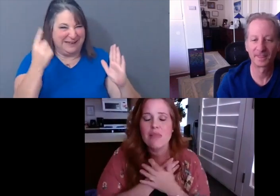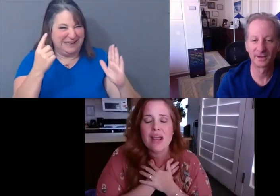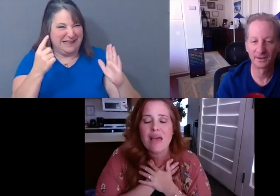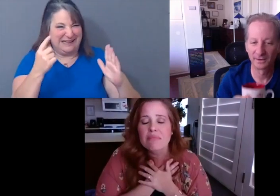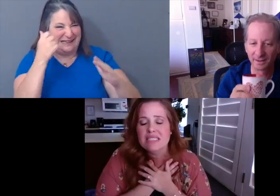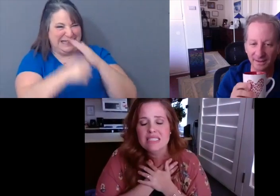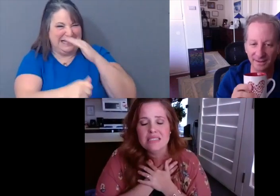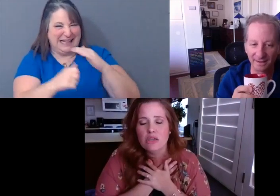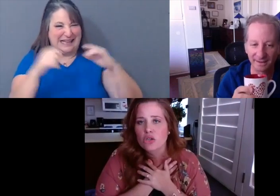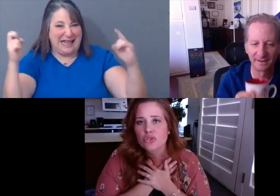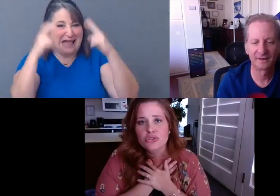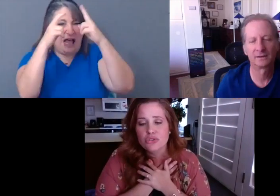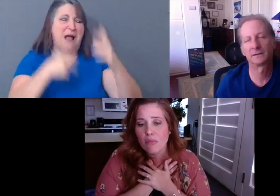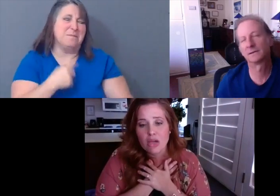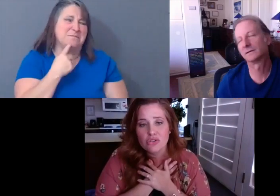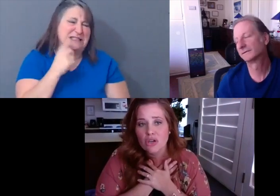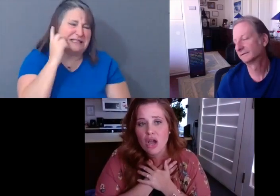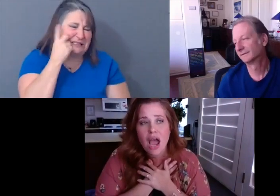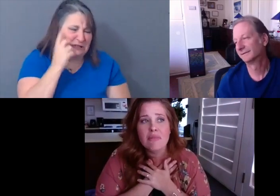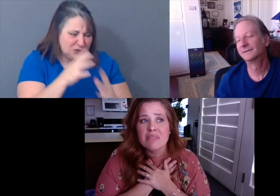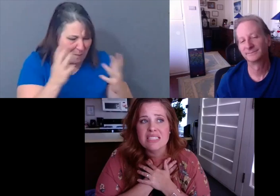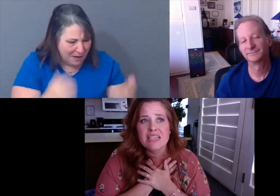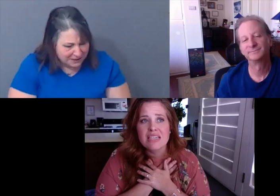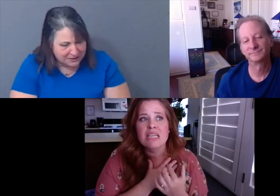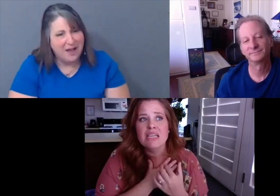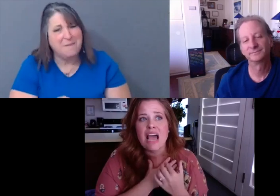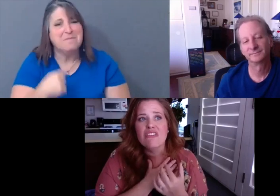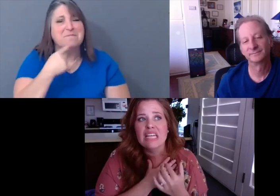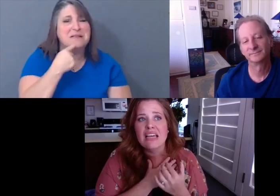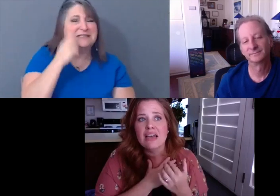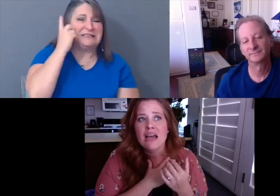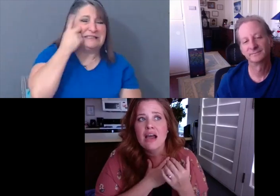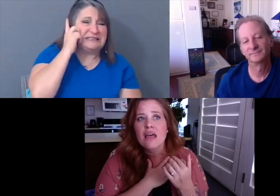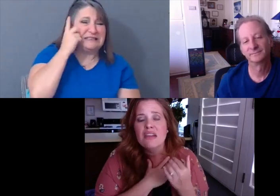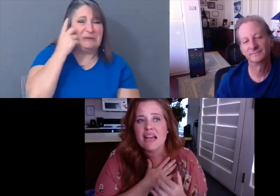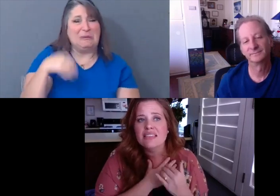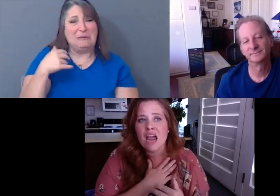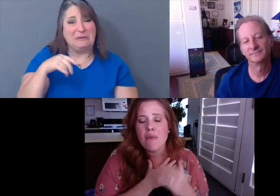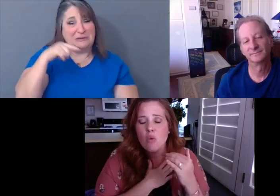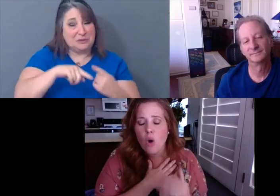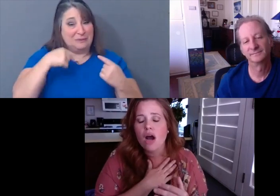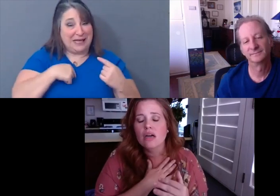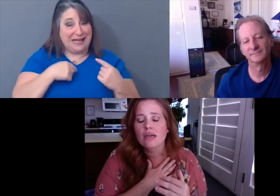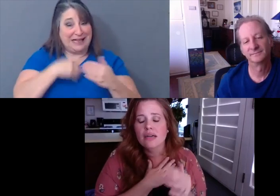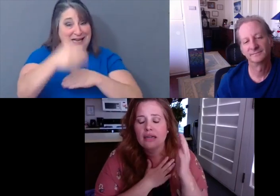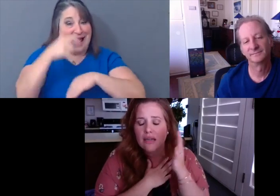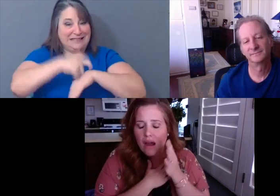by the way, I miss Disney so much. I miss it. To me, I feel like the next time I walk